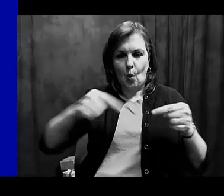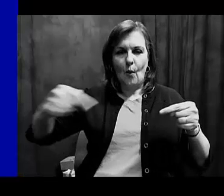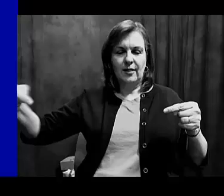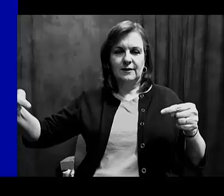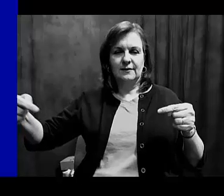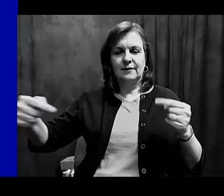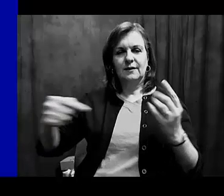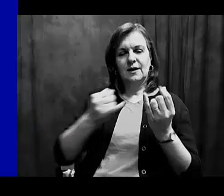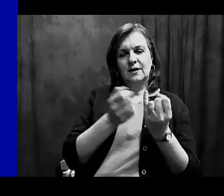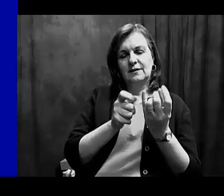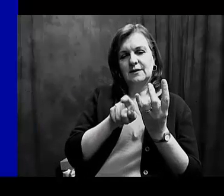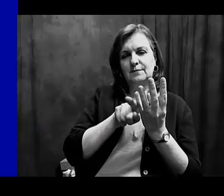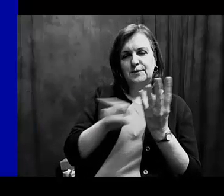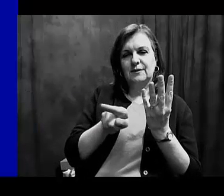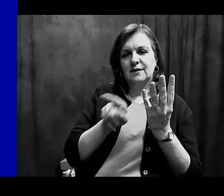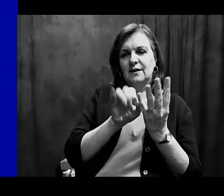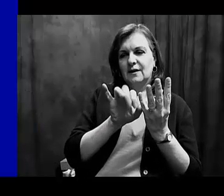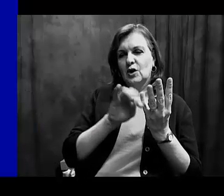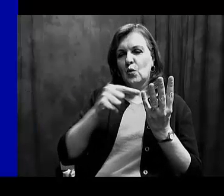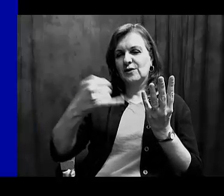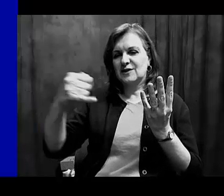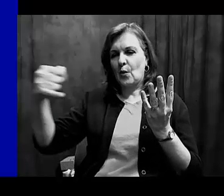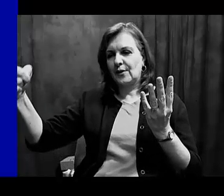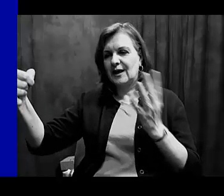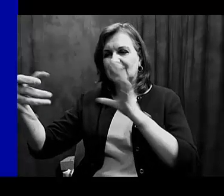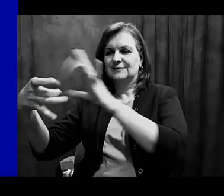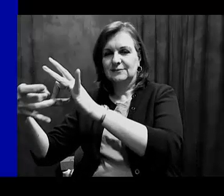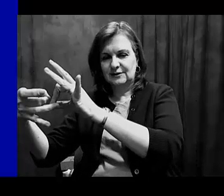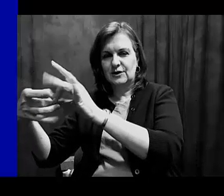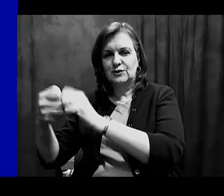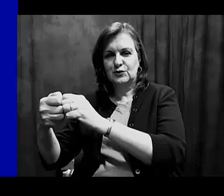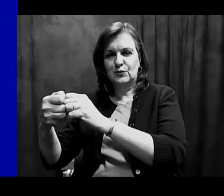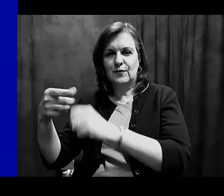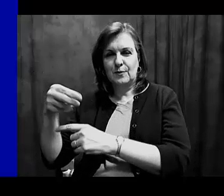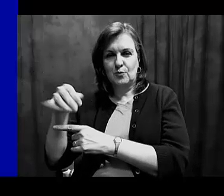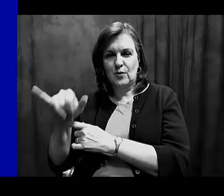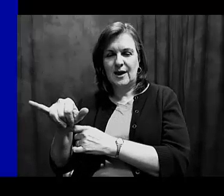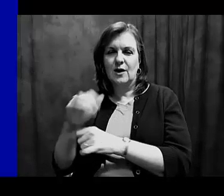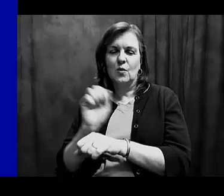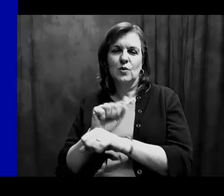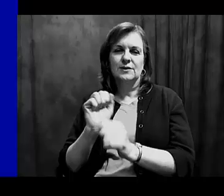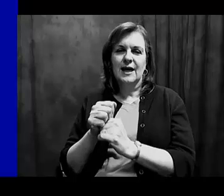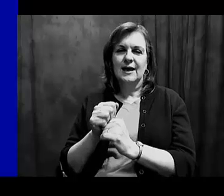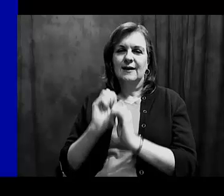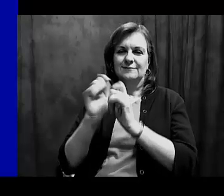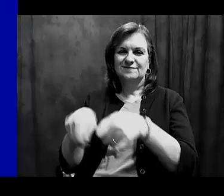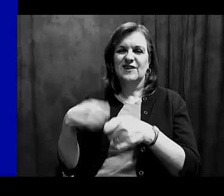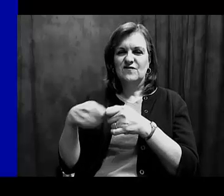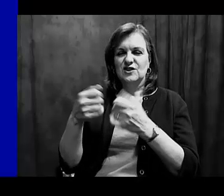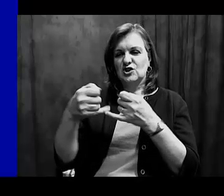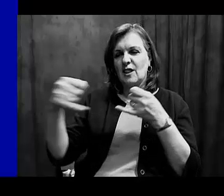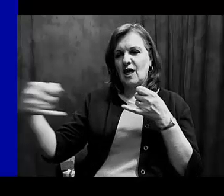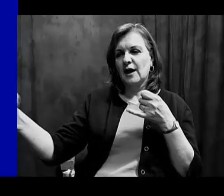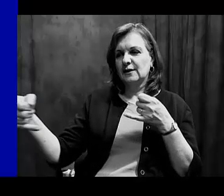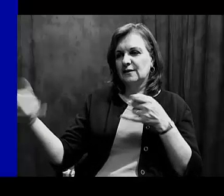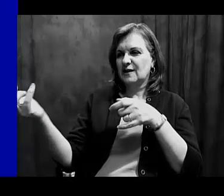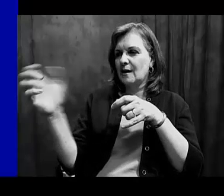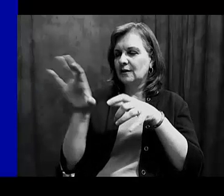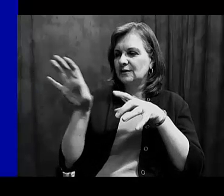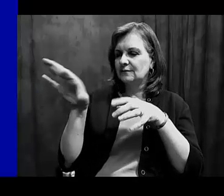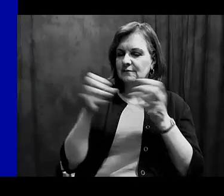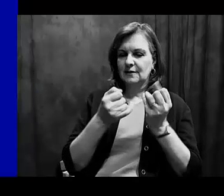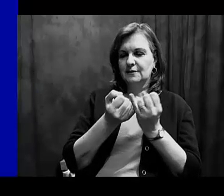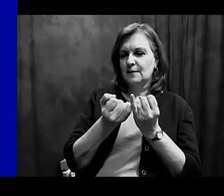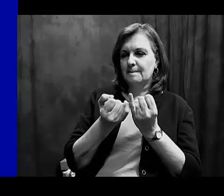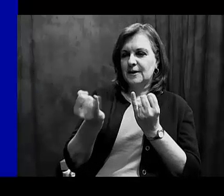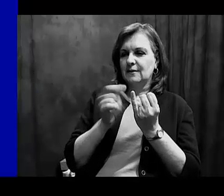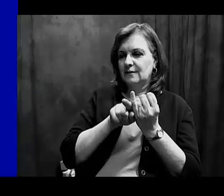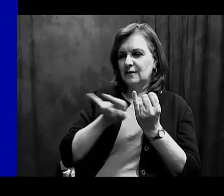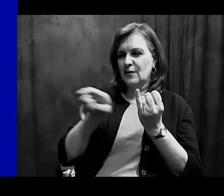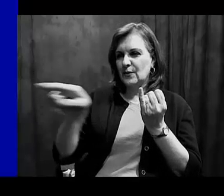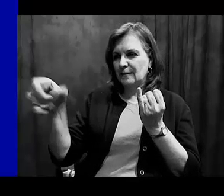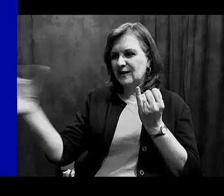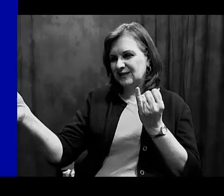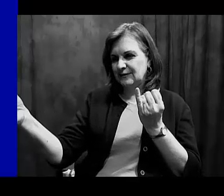cell to uncoil and reach out and wrap around the prey item so it actually acts kind of